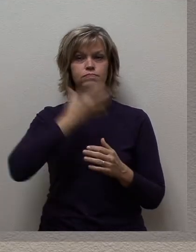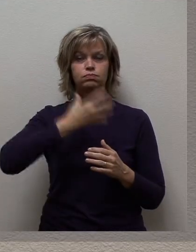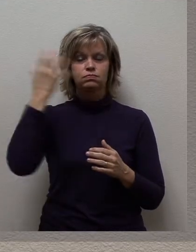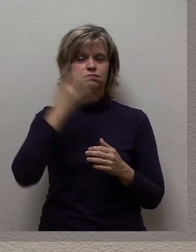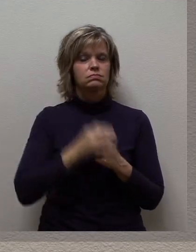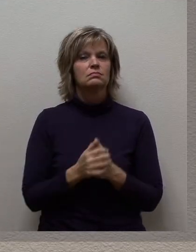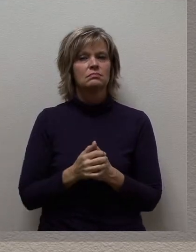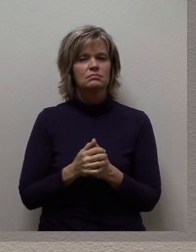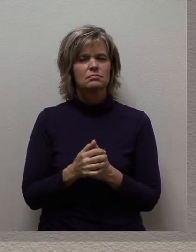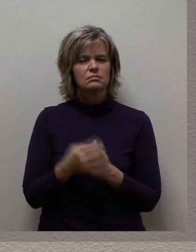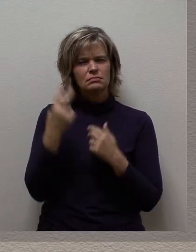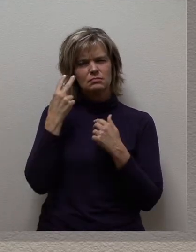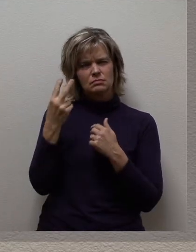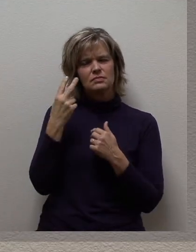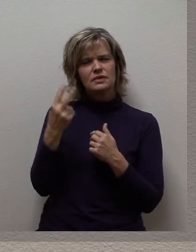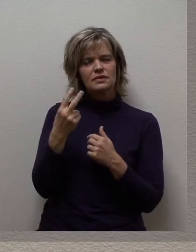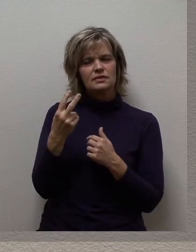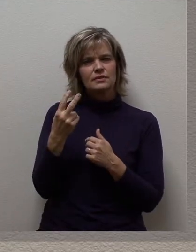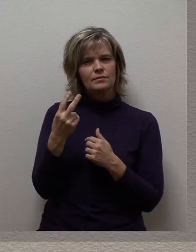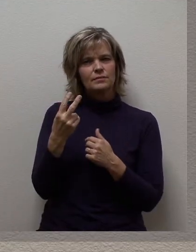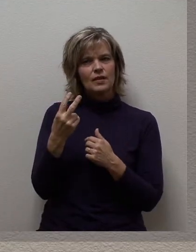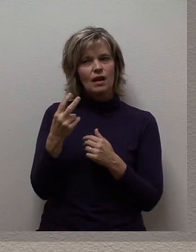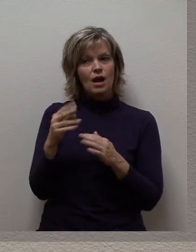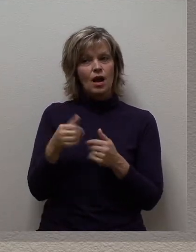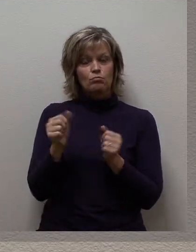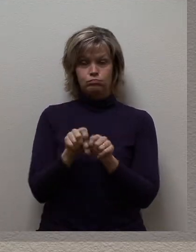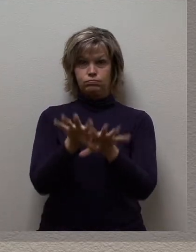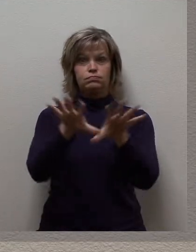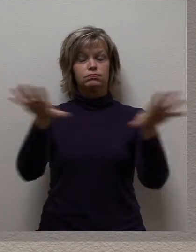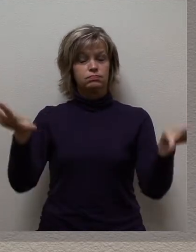to see the, how wide spread it really